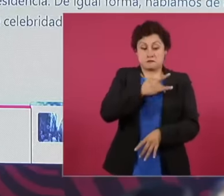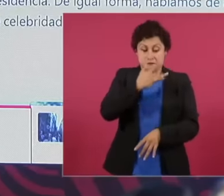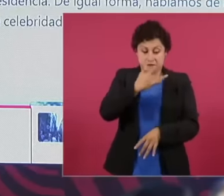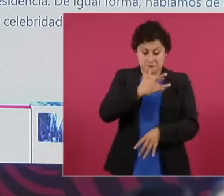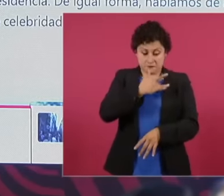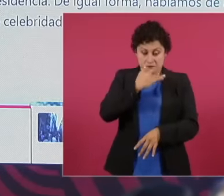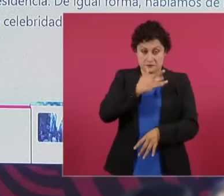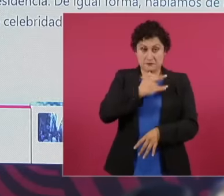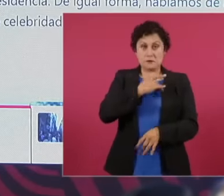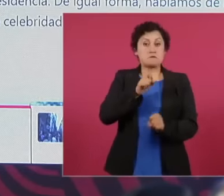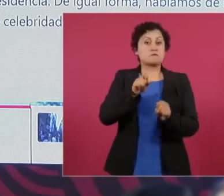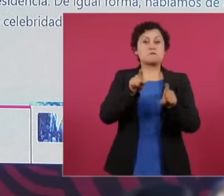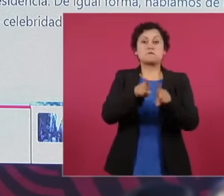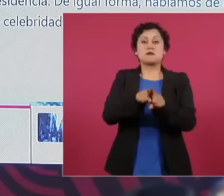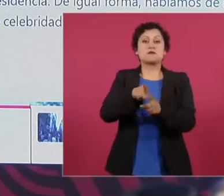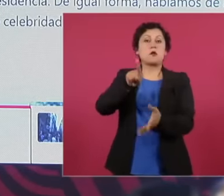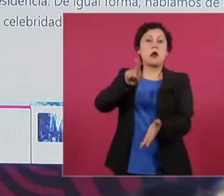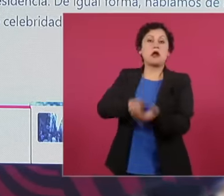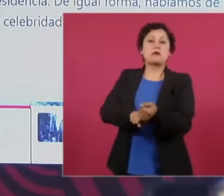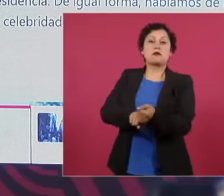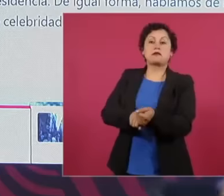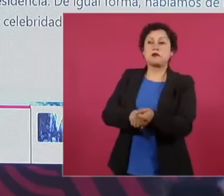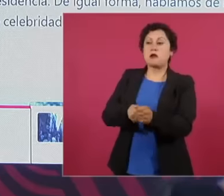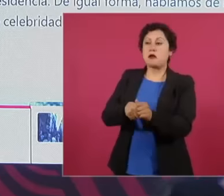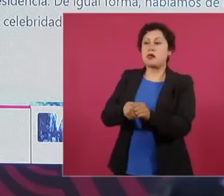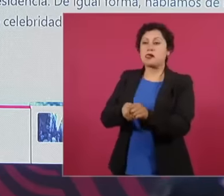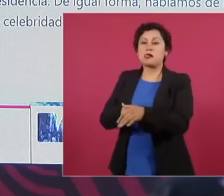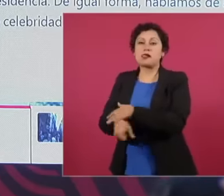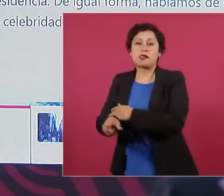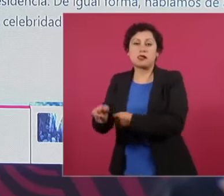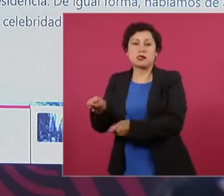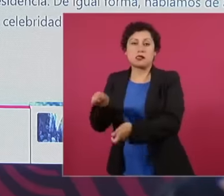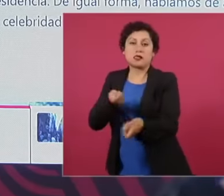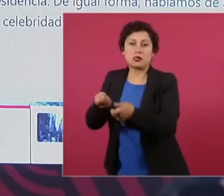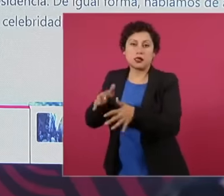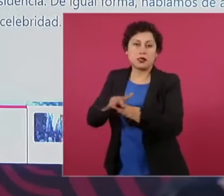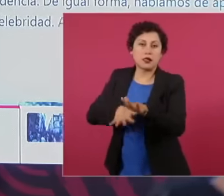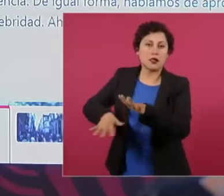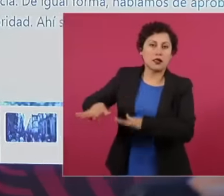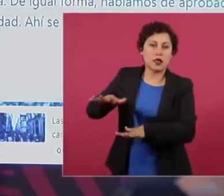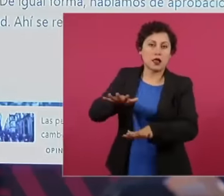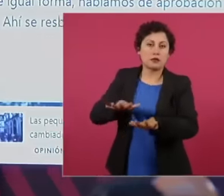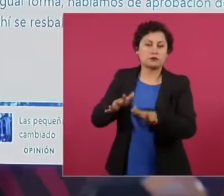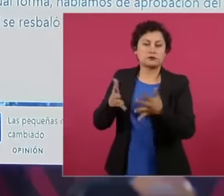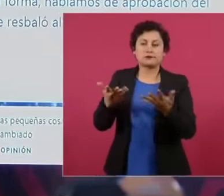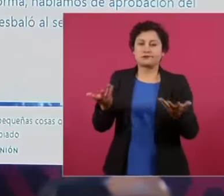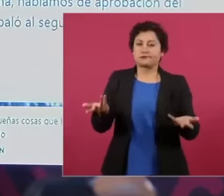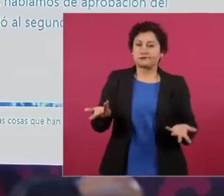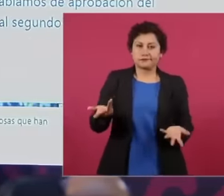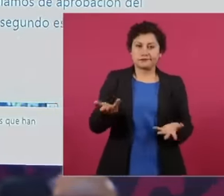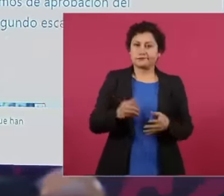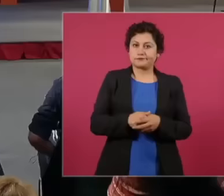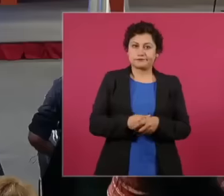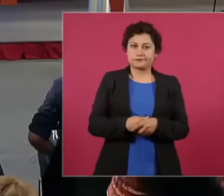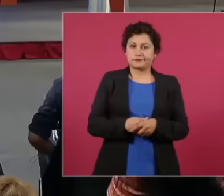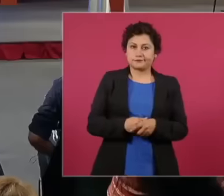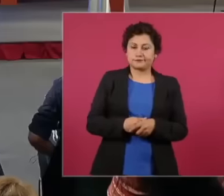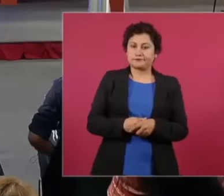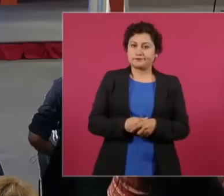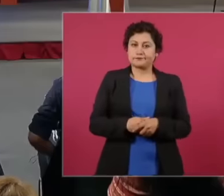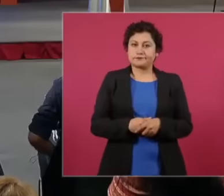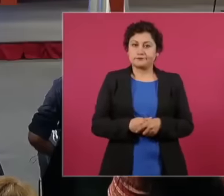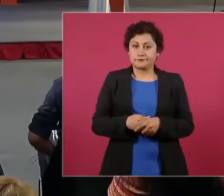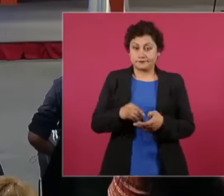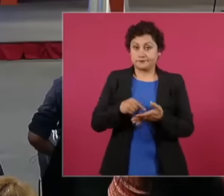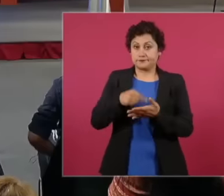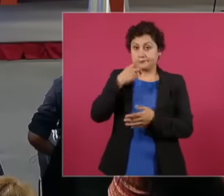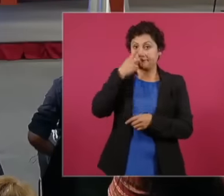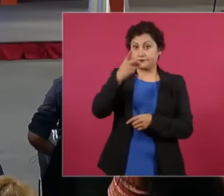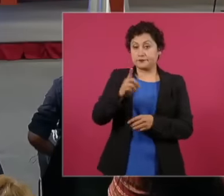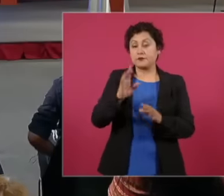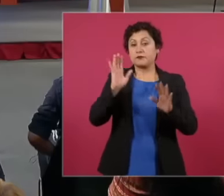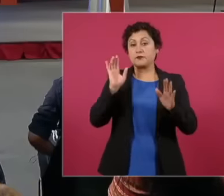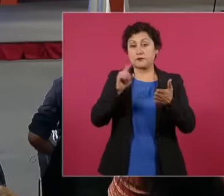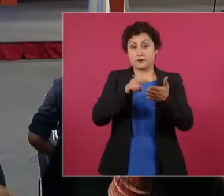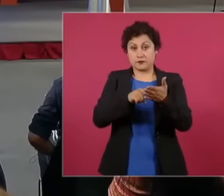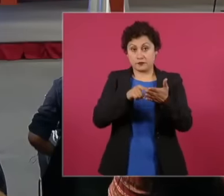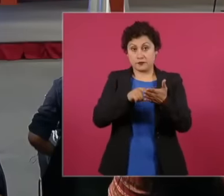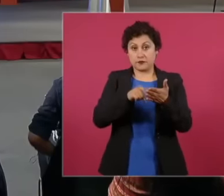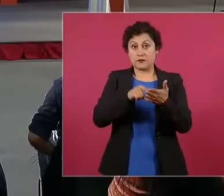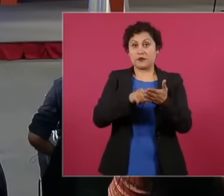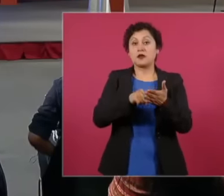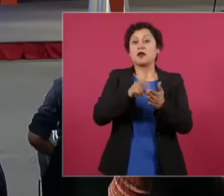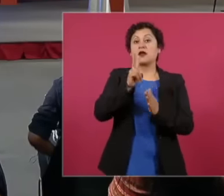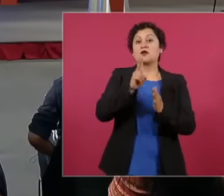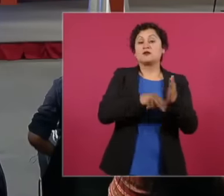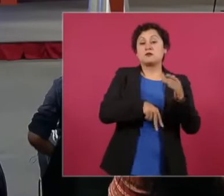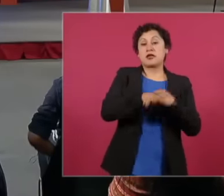manipulation measures that if in two 2018 74 percent of Mexicans